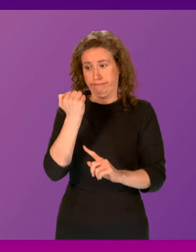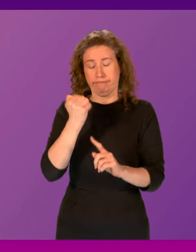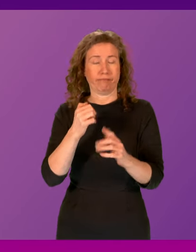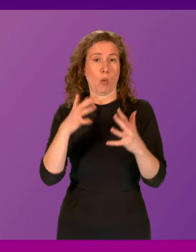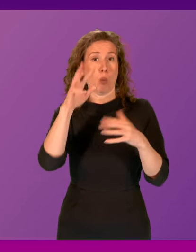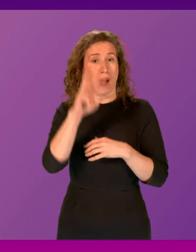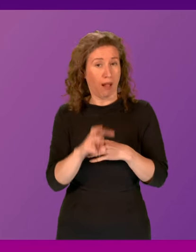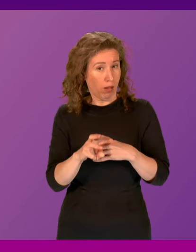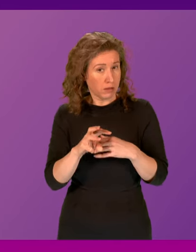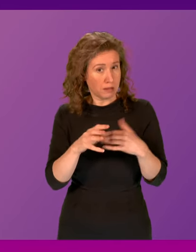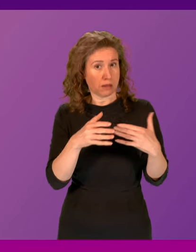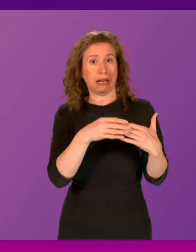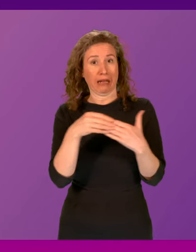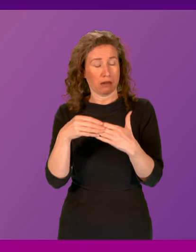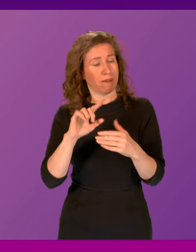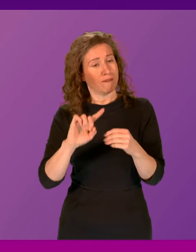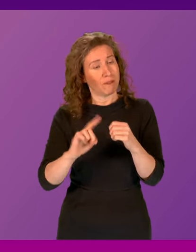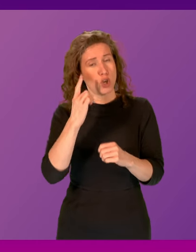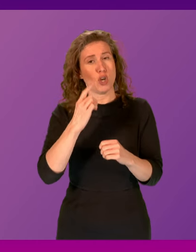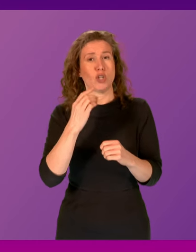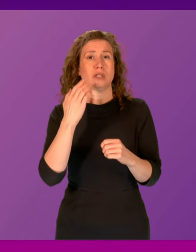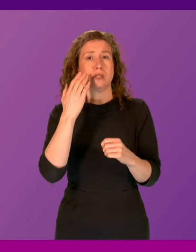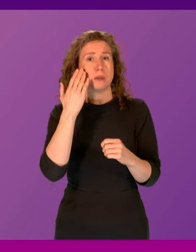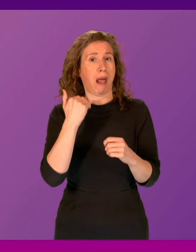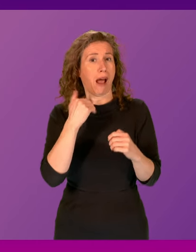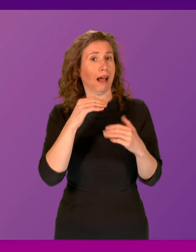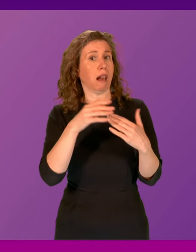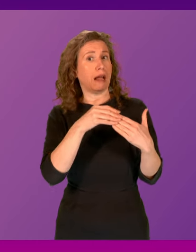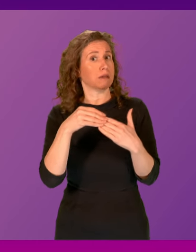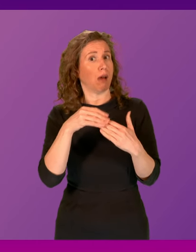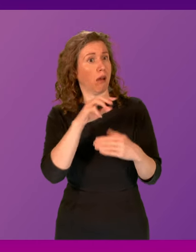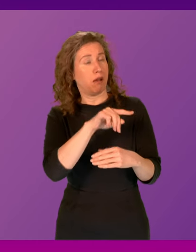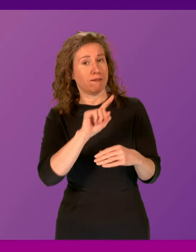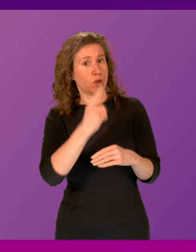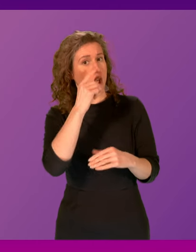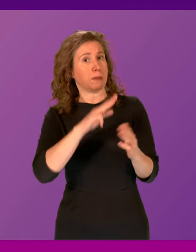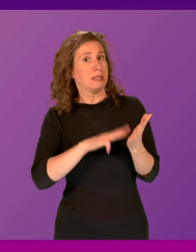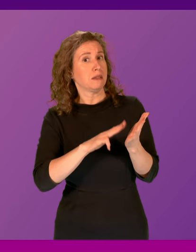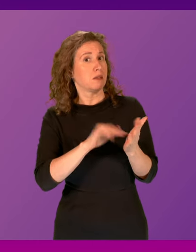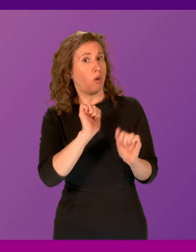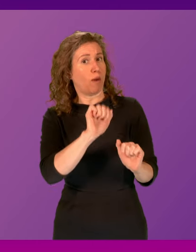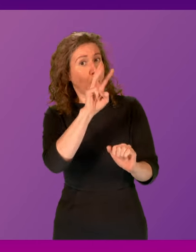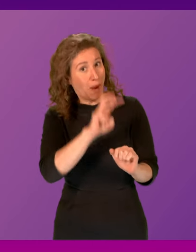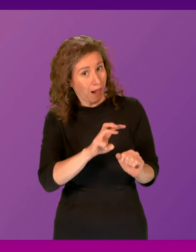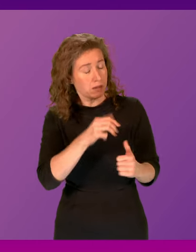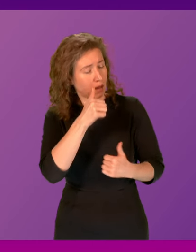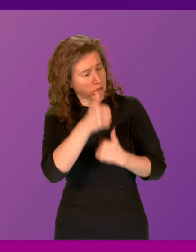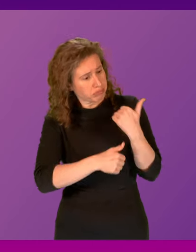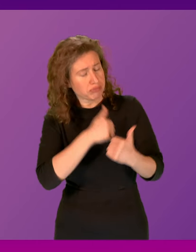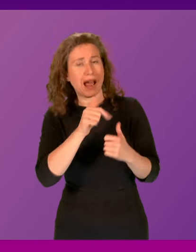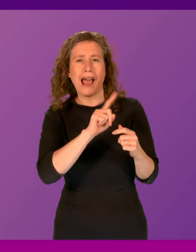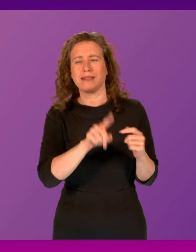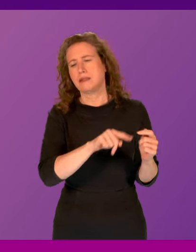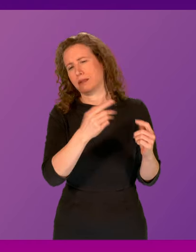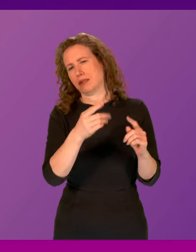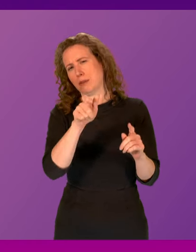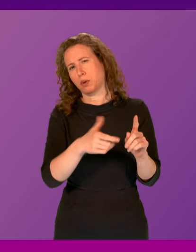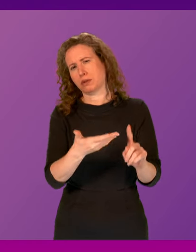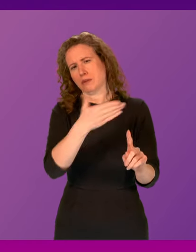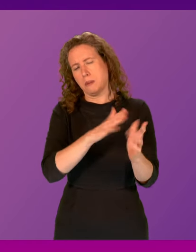black leader of a nation in Europe—and I send our best wishes to his predecessor, Mark Drakeford.